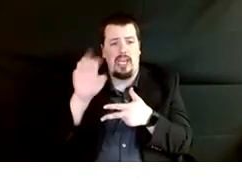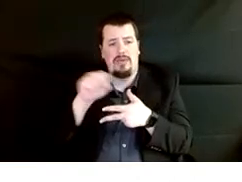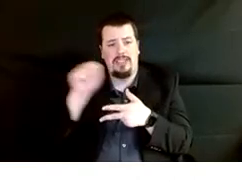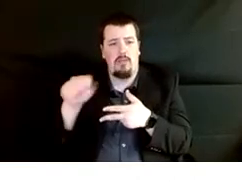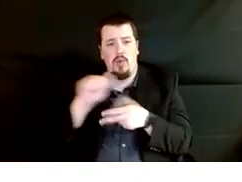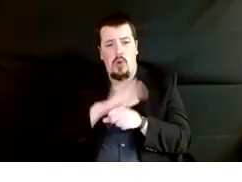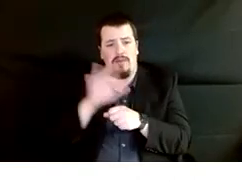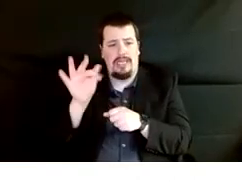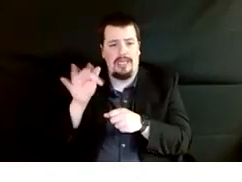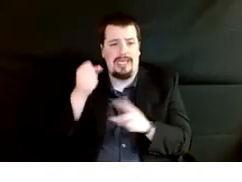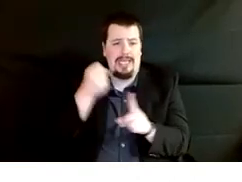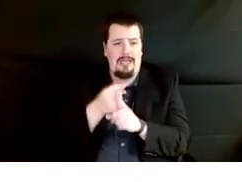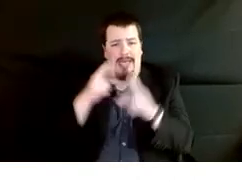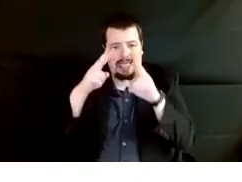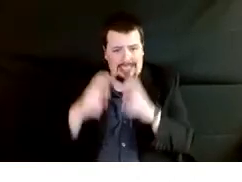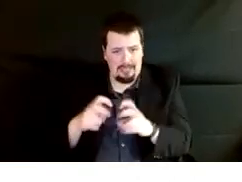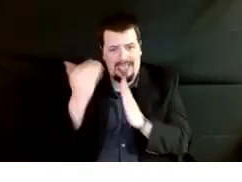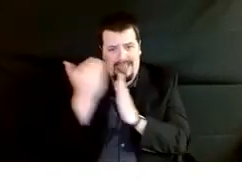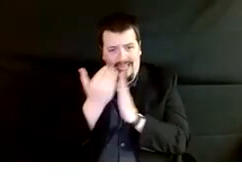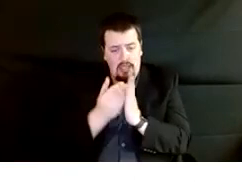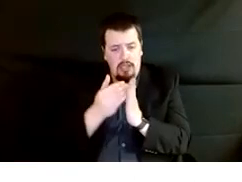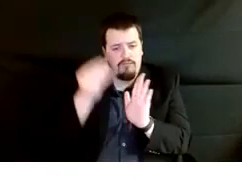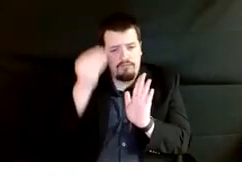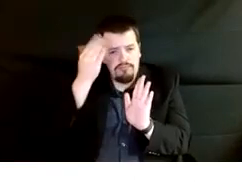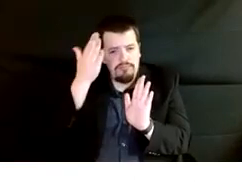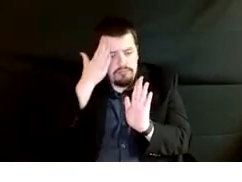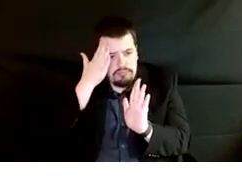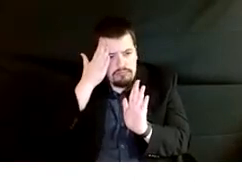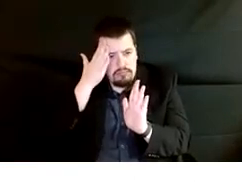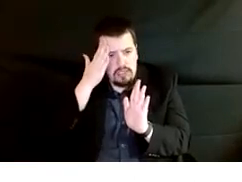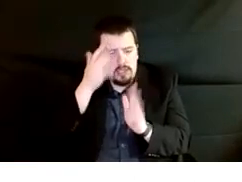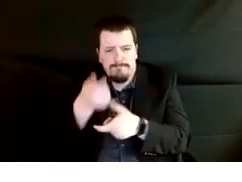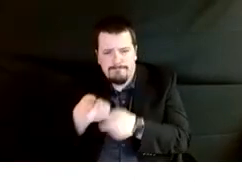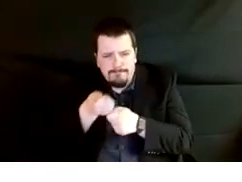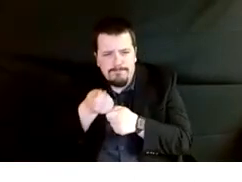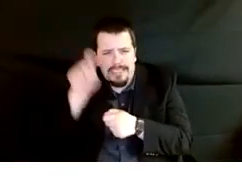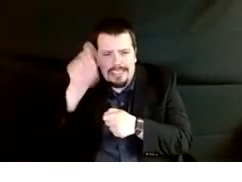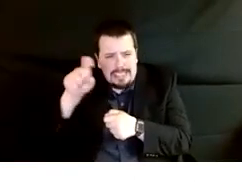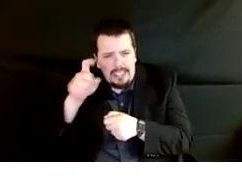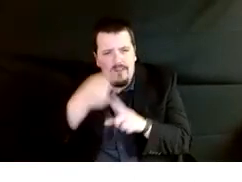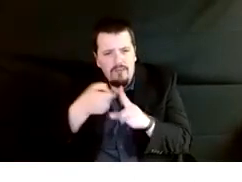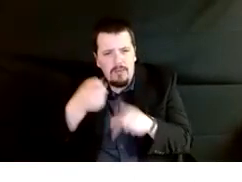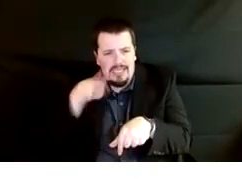Assessment, Lessons Learned and Compelling Needs National from the National Academy of Medicine